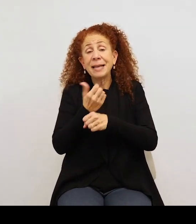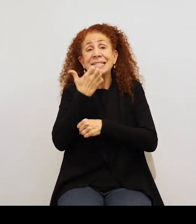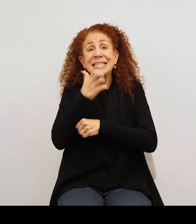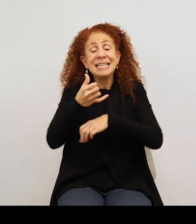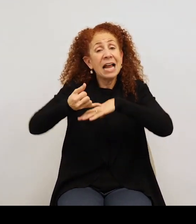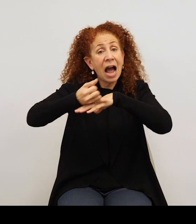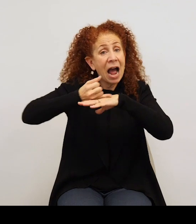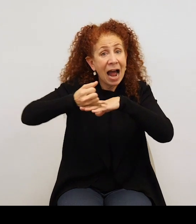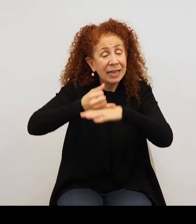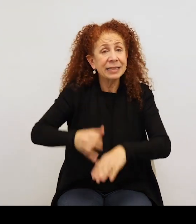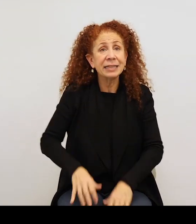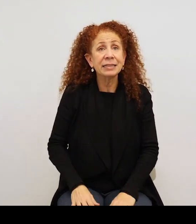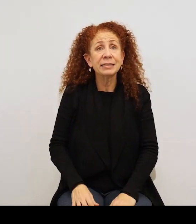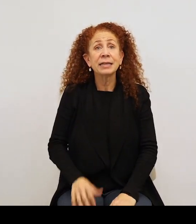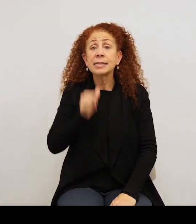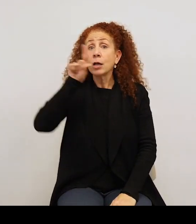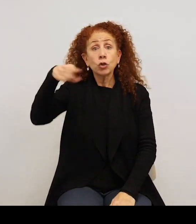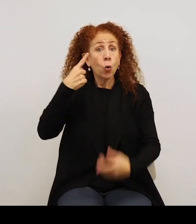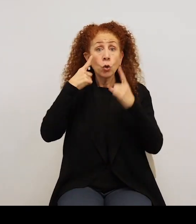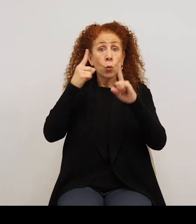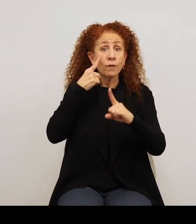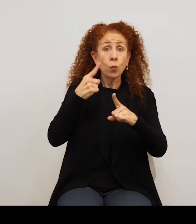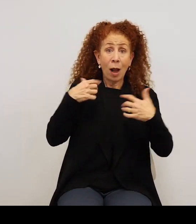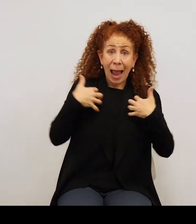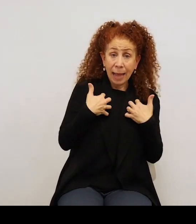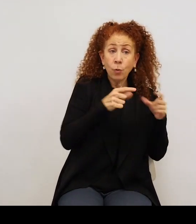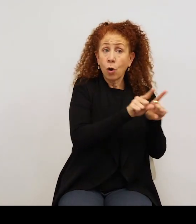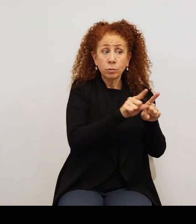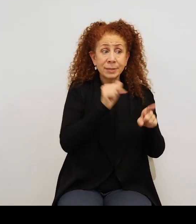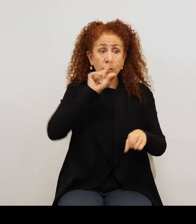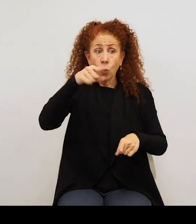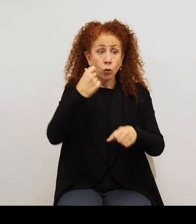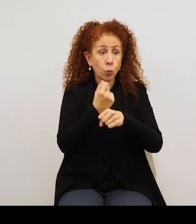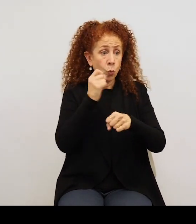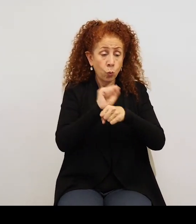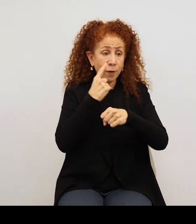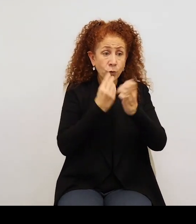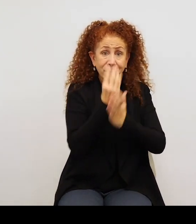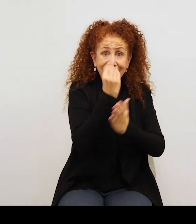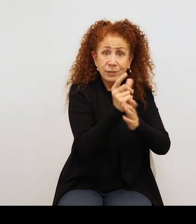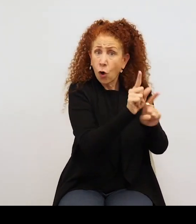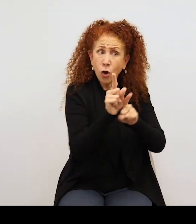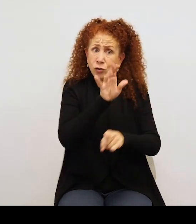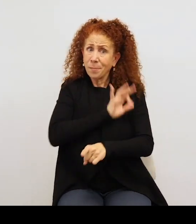It doesn't just work for the animals. It doesn't just work for the plants. It also works in favor for us.